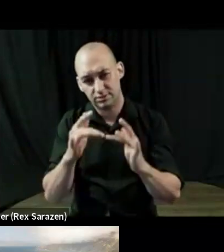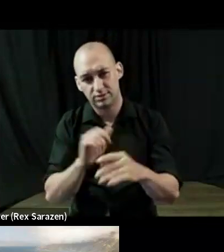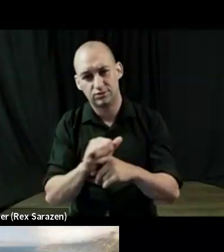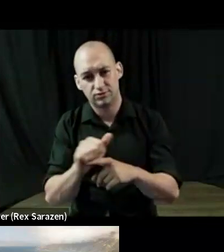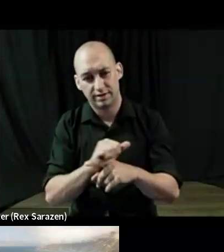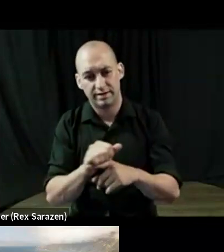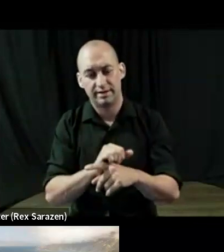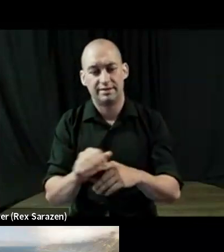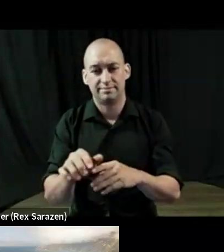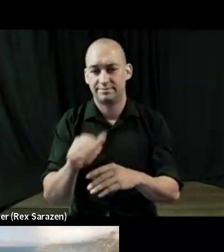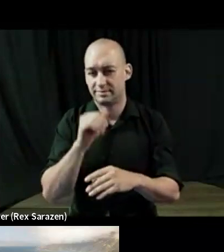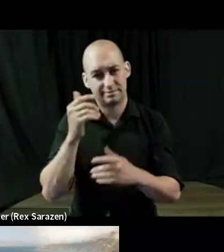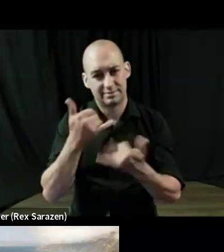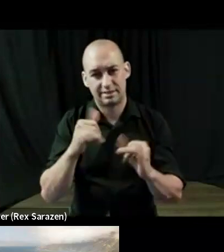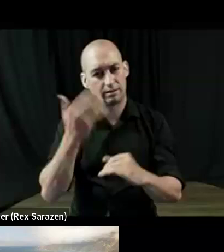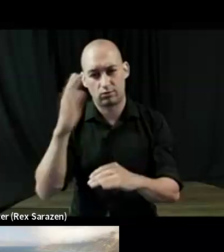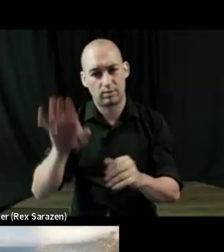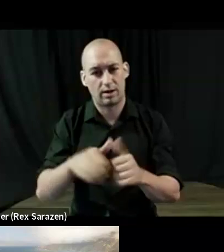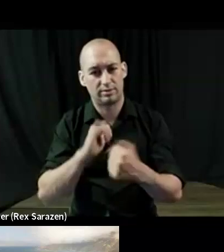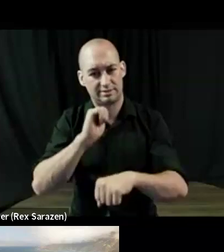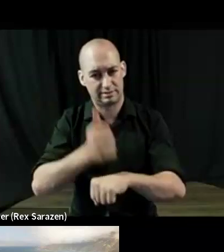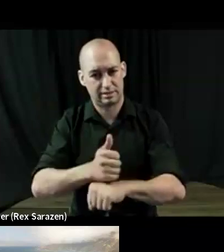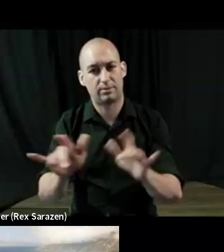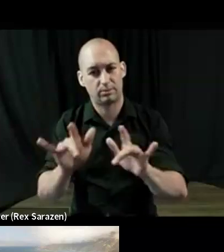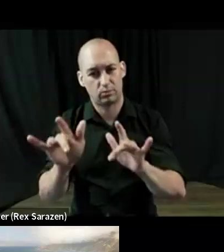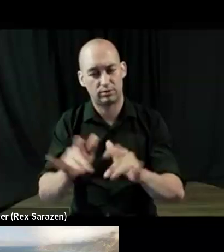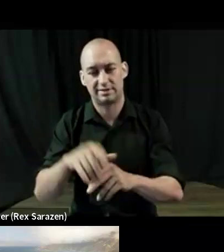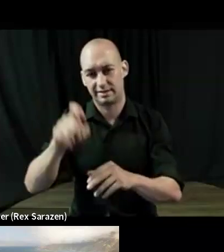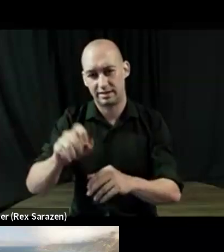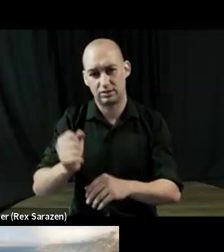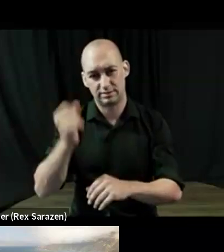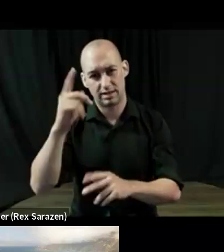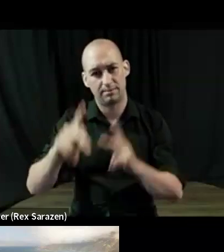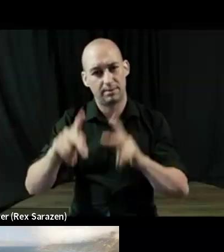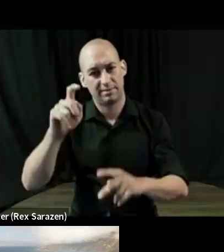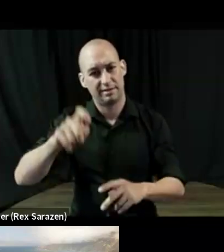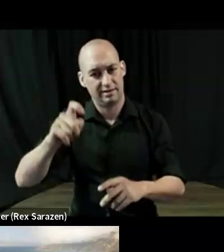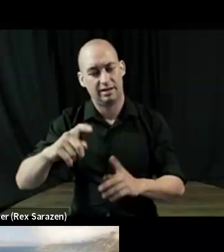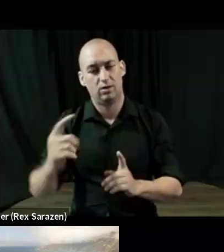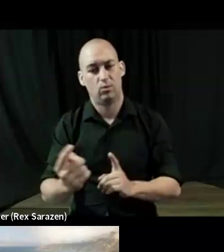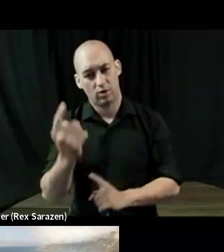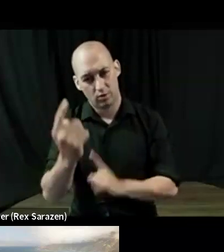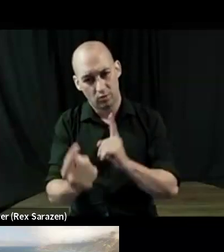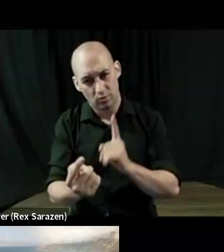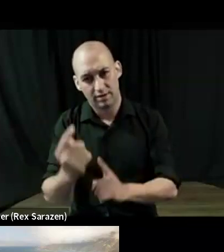needs to be that understanding that people do need that one on one where a person goes to their home